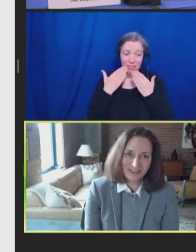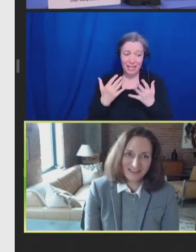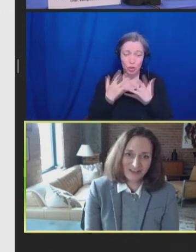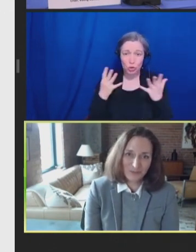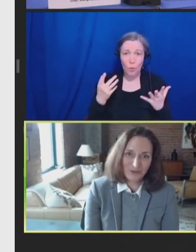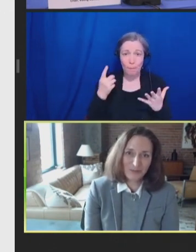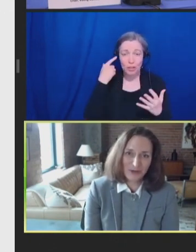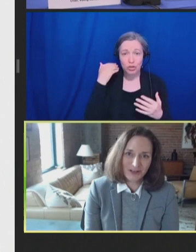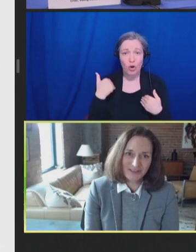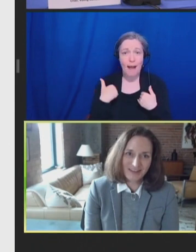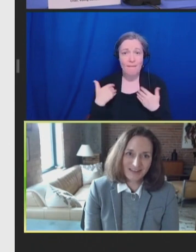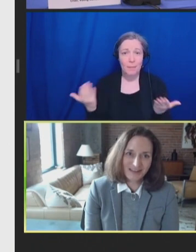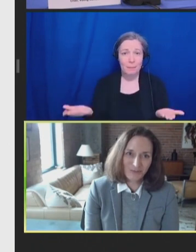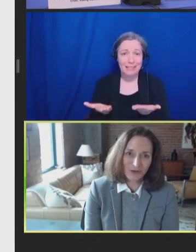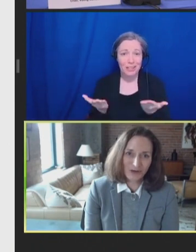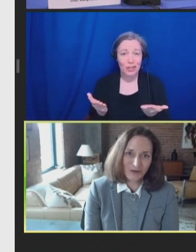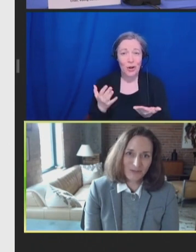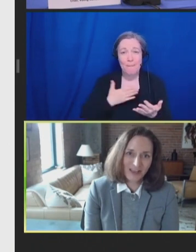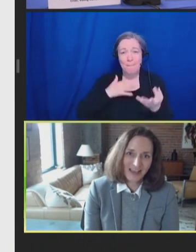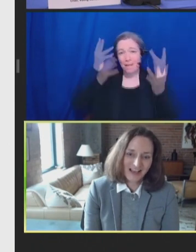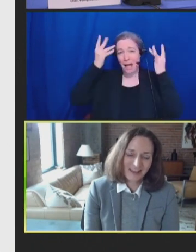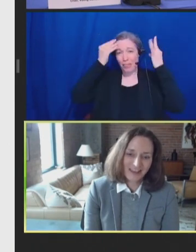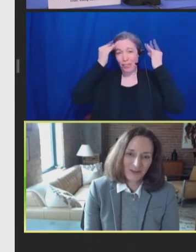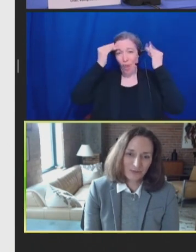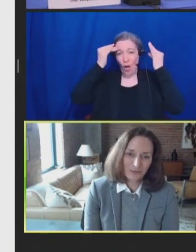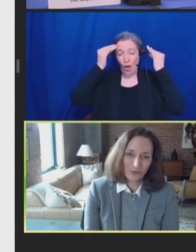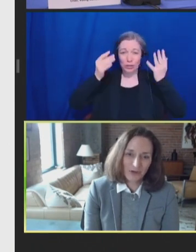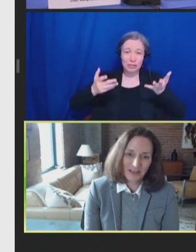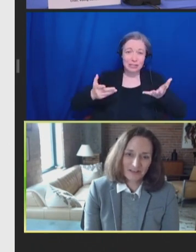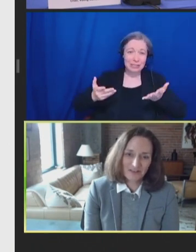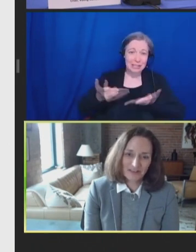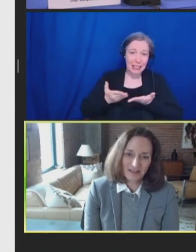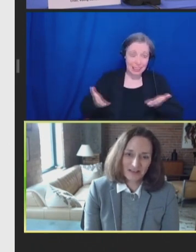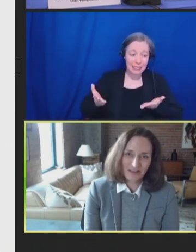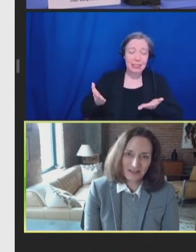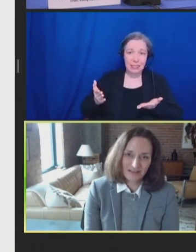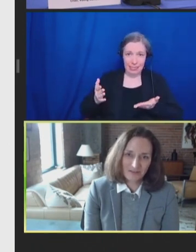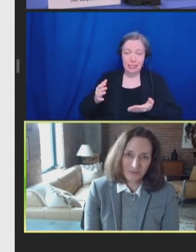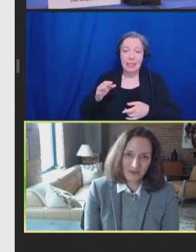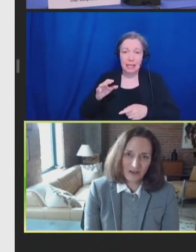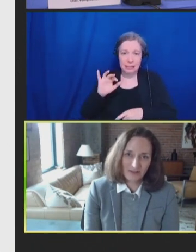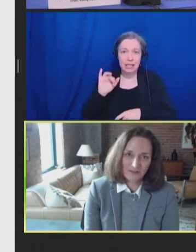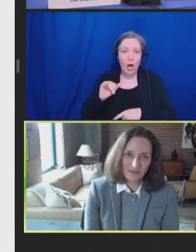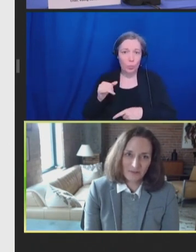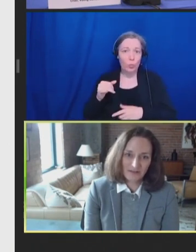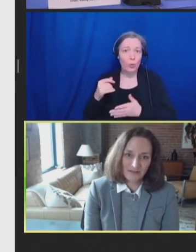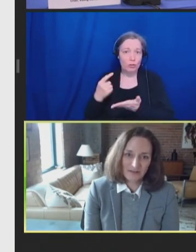These are just some thoughts and things that we're thinking through as we watch